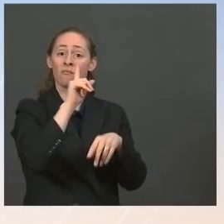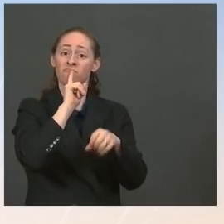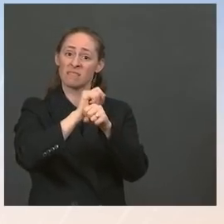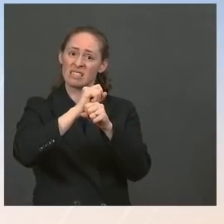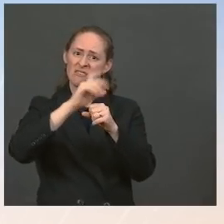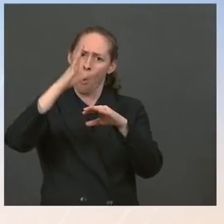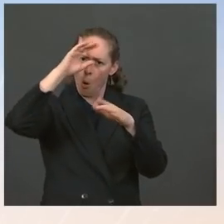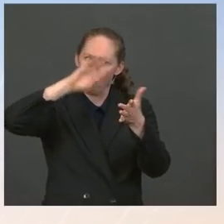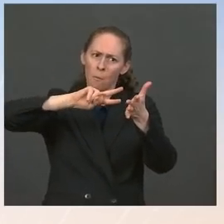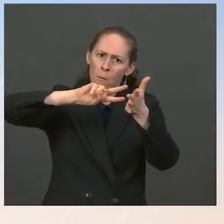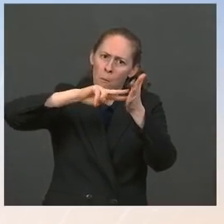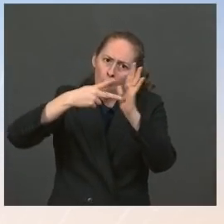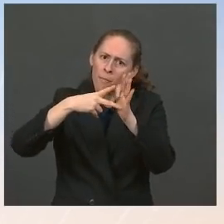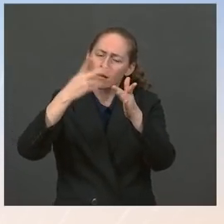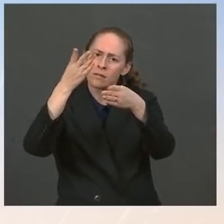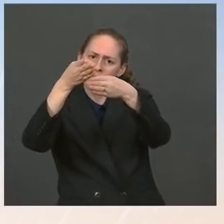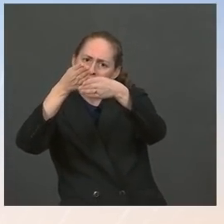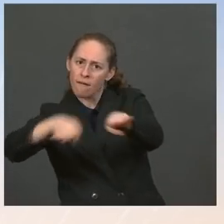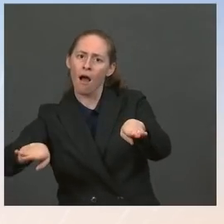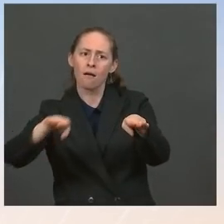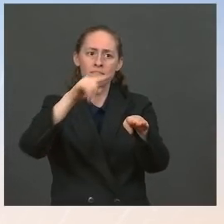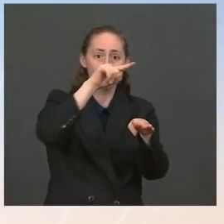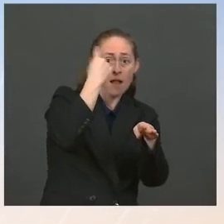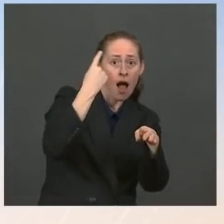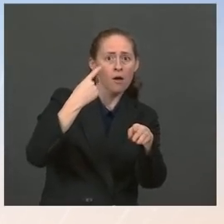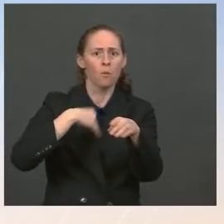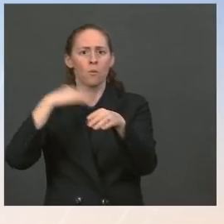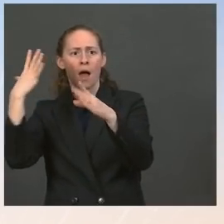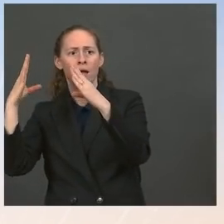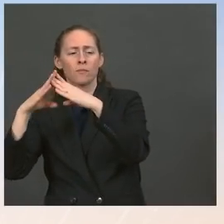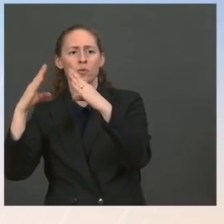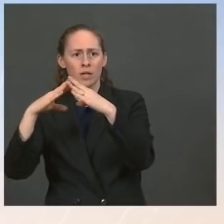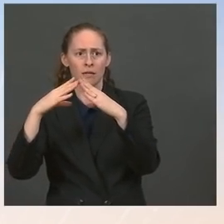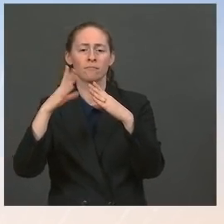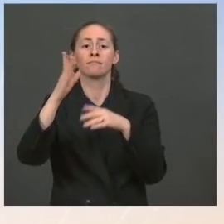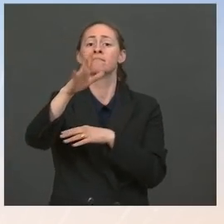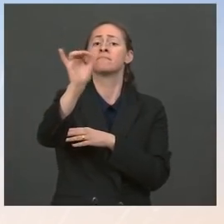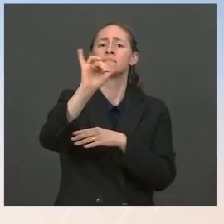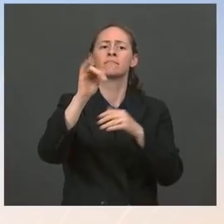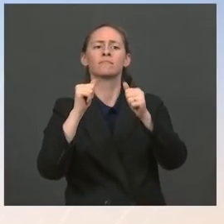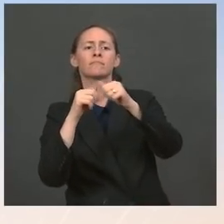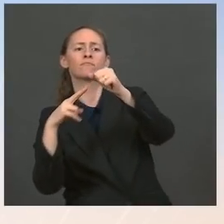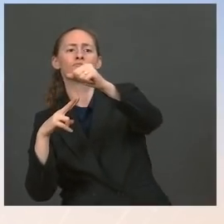or if an underpass was constructed such that a bus carrying mostly Black and Puerto Rican kids